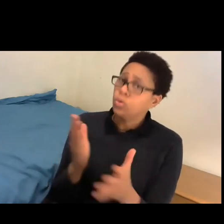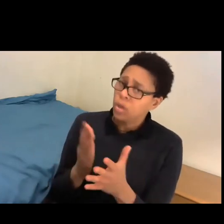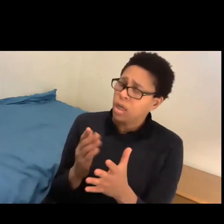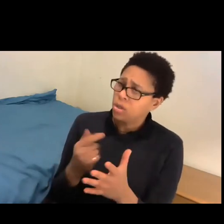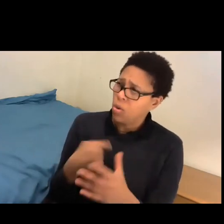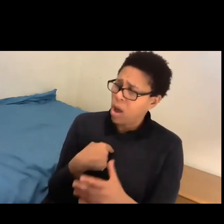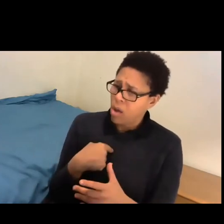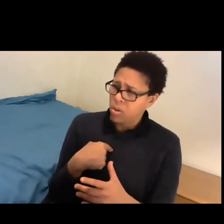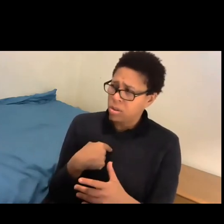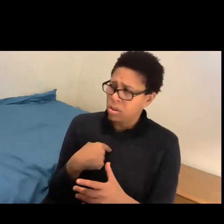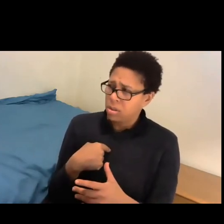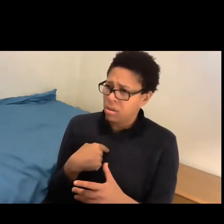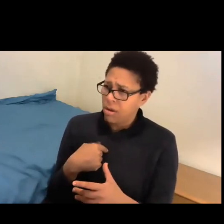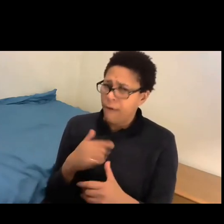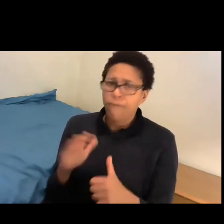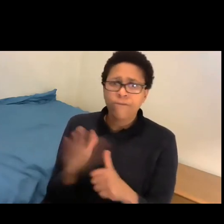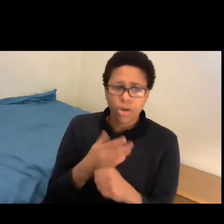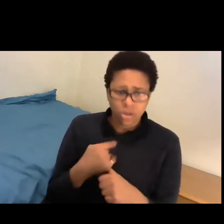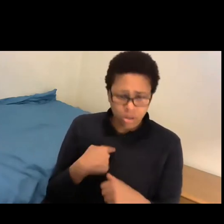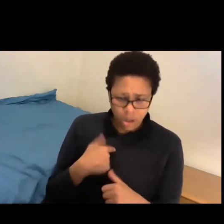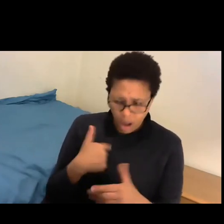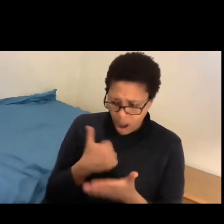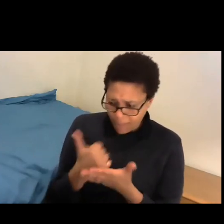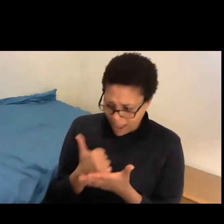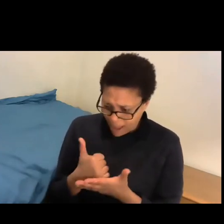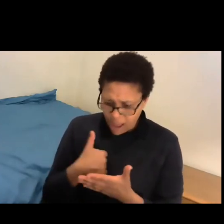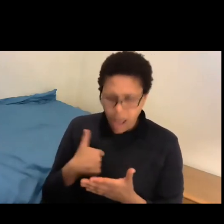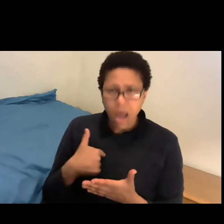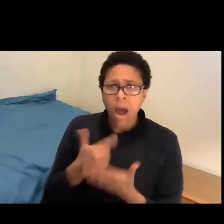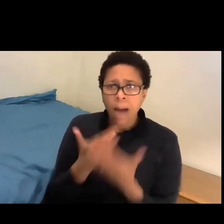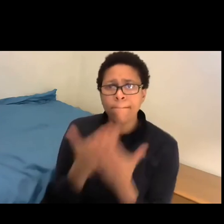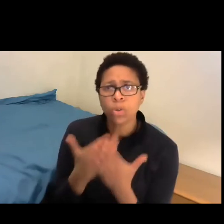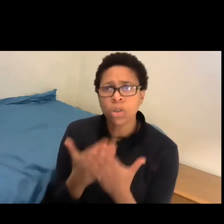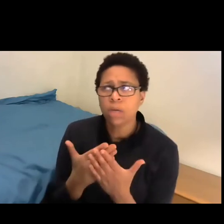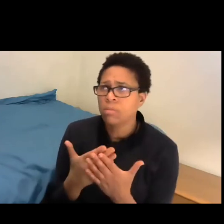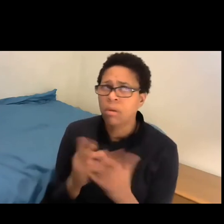me first, like, I'm gay, I'm Muslim, what do I do? My studies